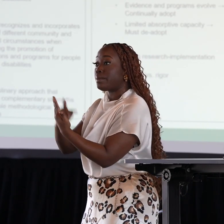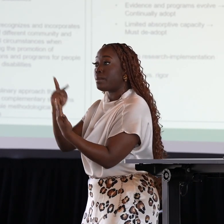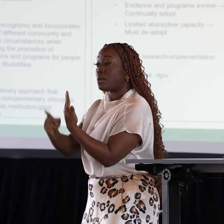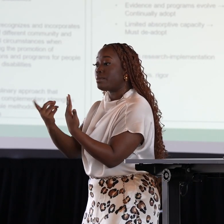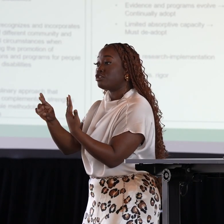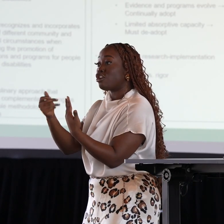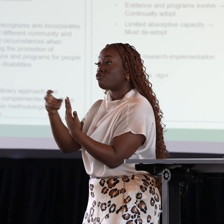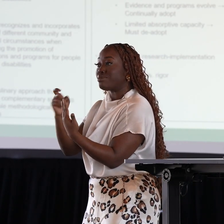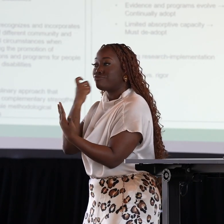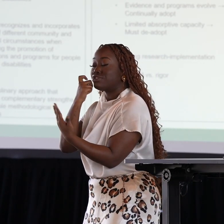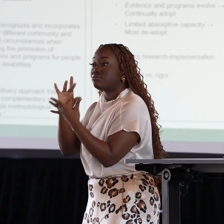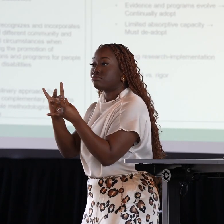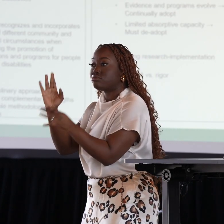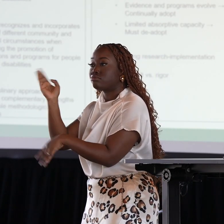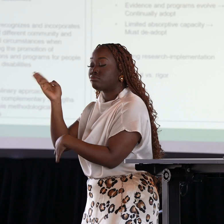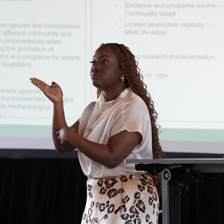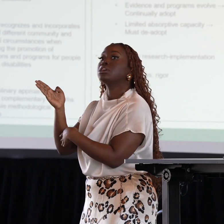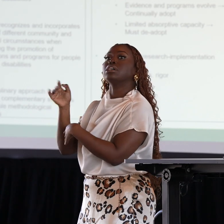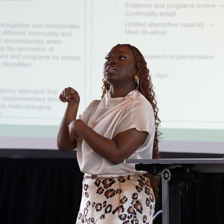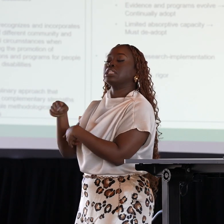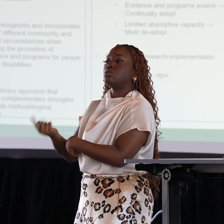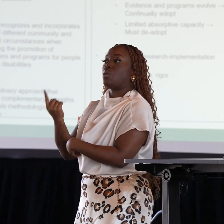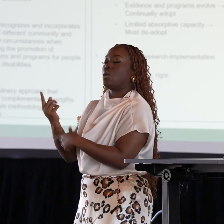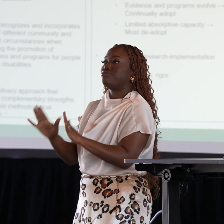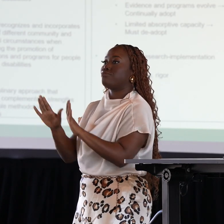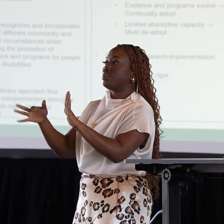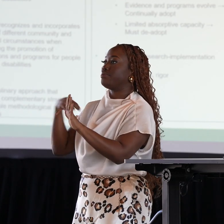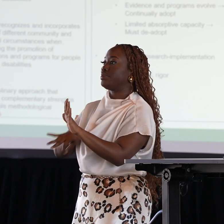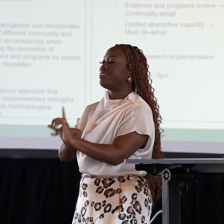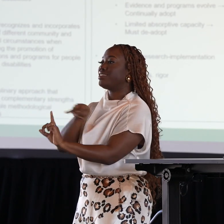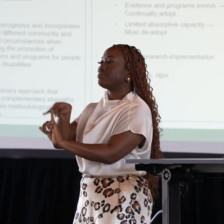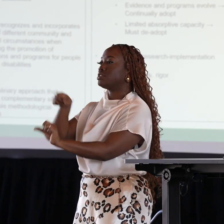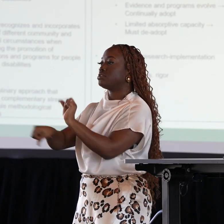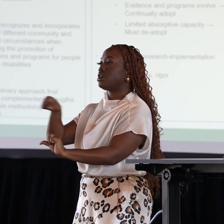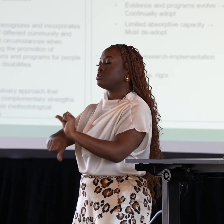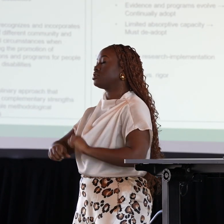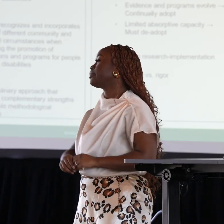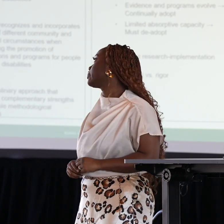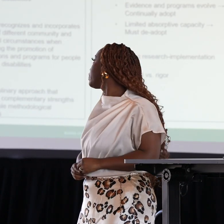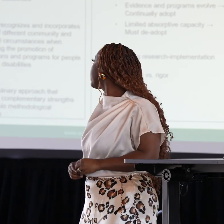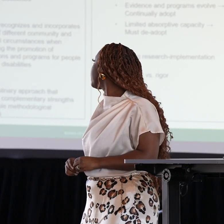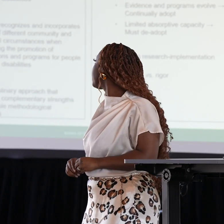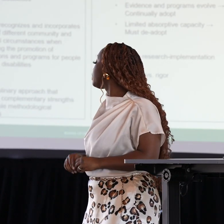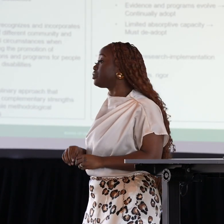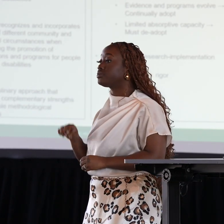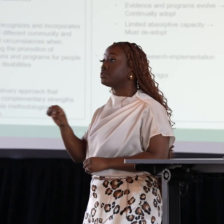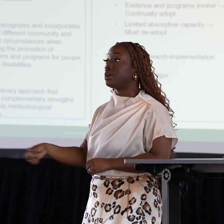was talking about, this is one of the great benefits of implementation science. The other advantage of